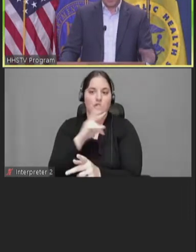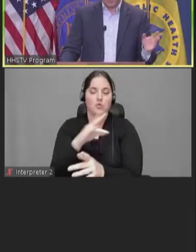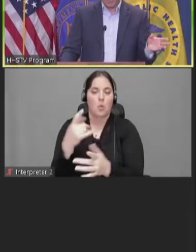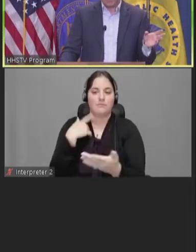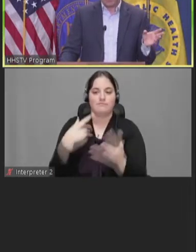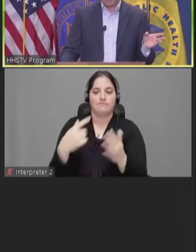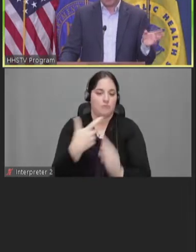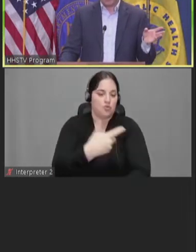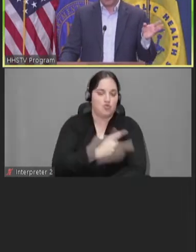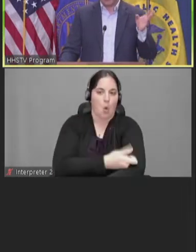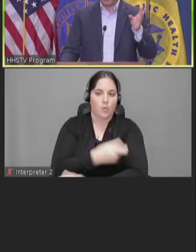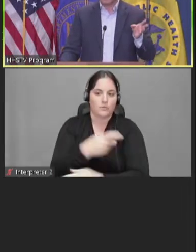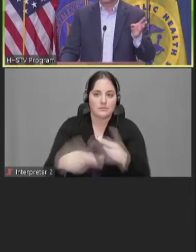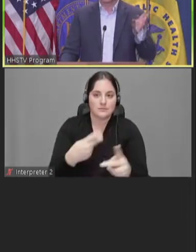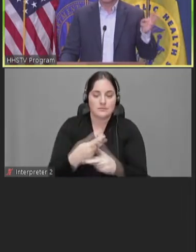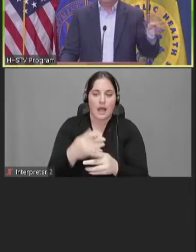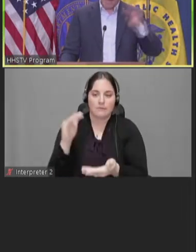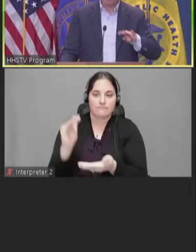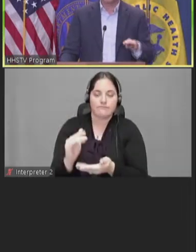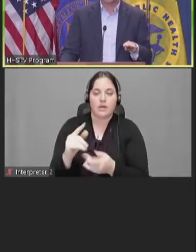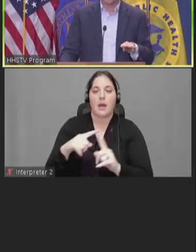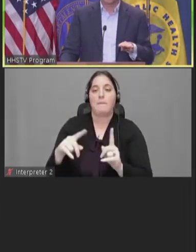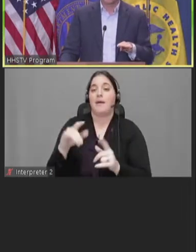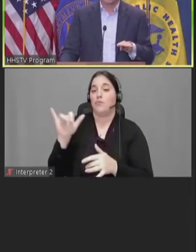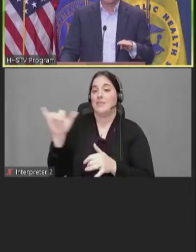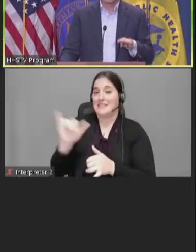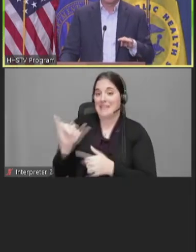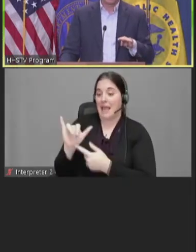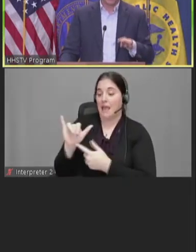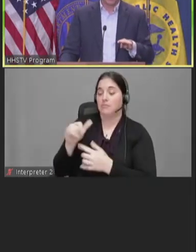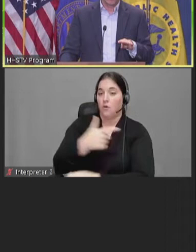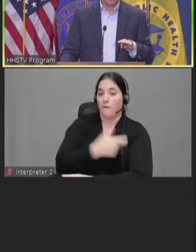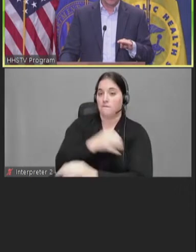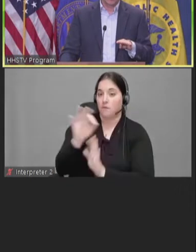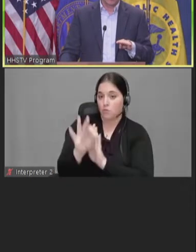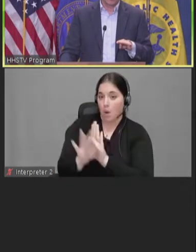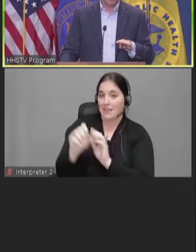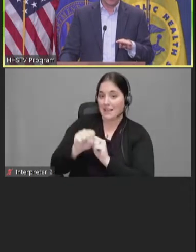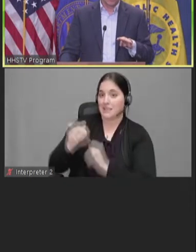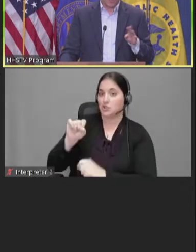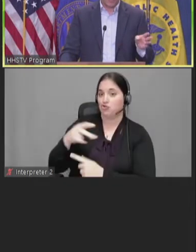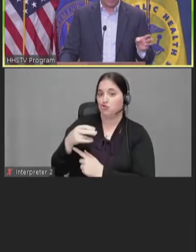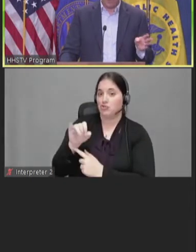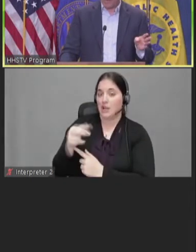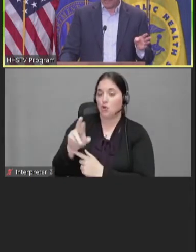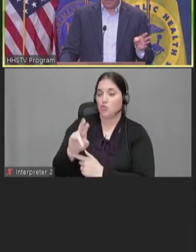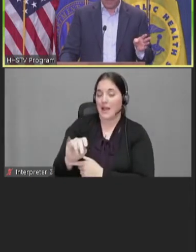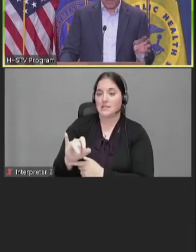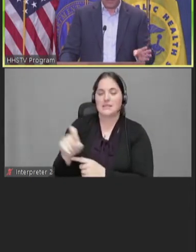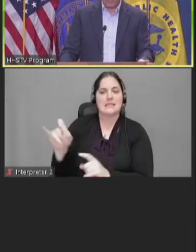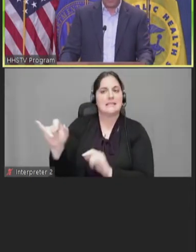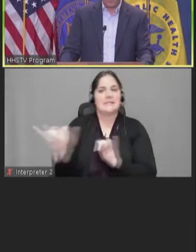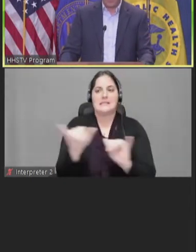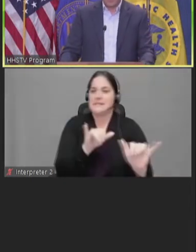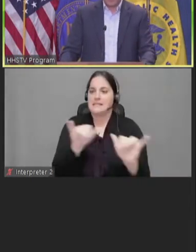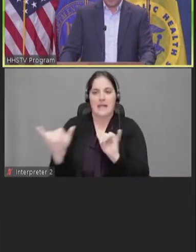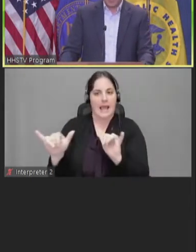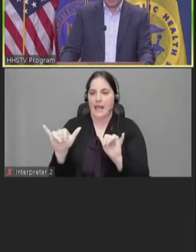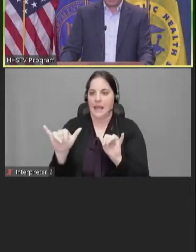same adjuvant that's in Shingrix, but at half the dose, is used in the new RSV vaccine Arexvy. And